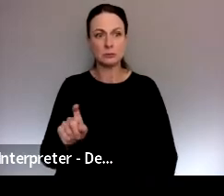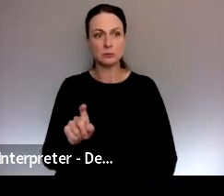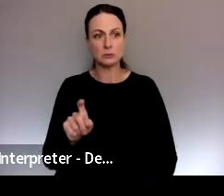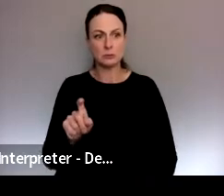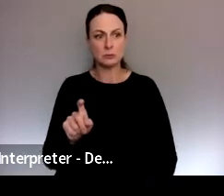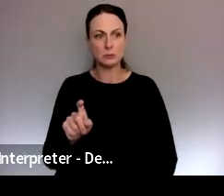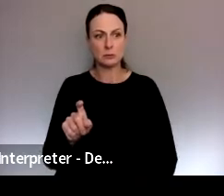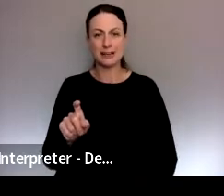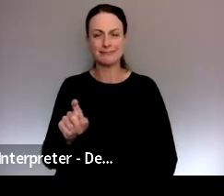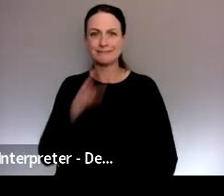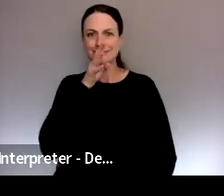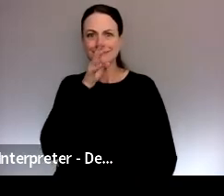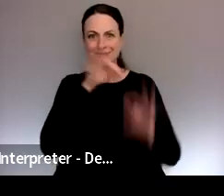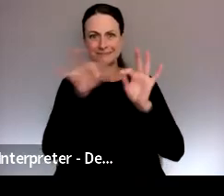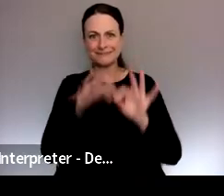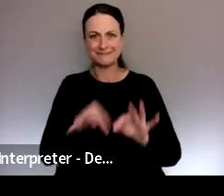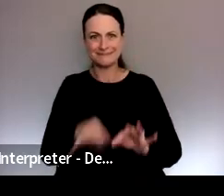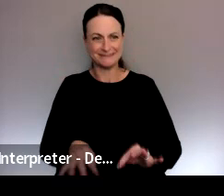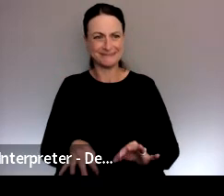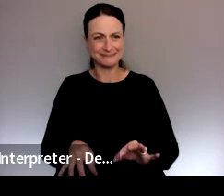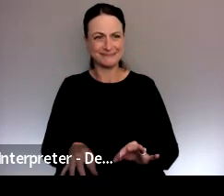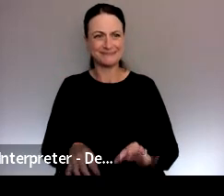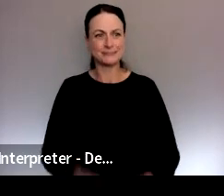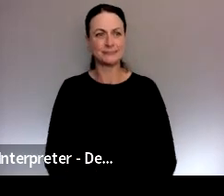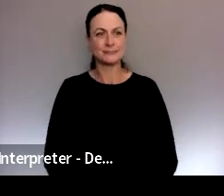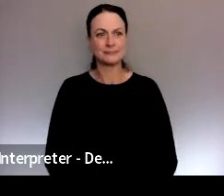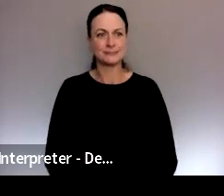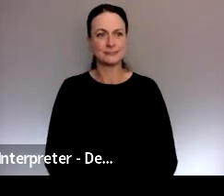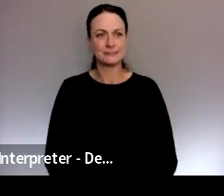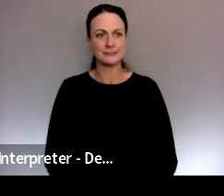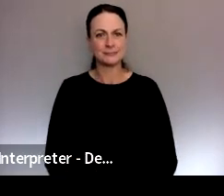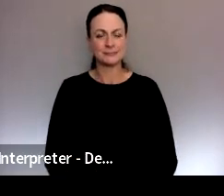[accelerated male electronic voice]